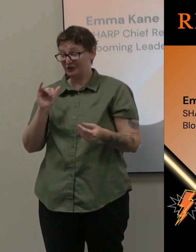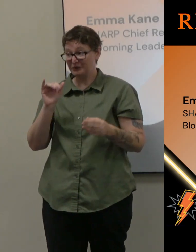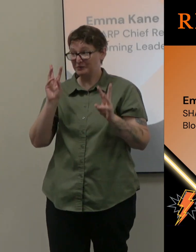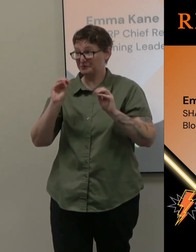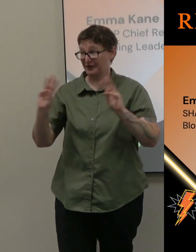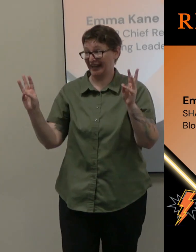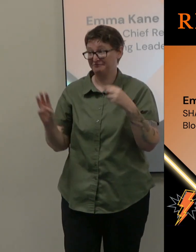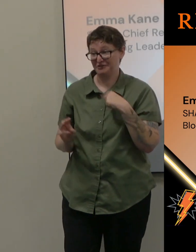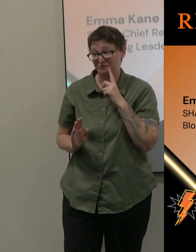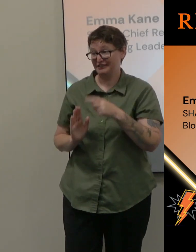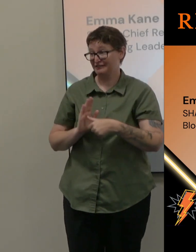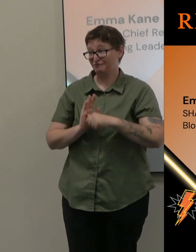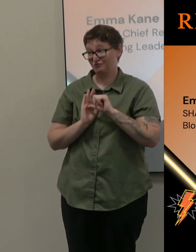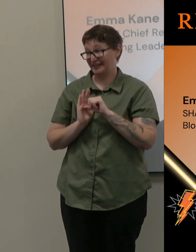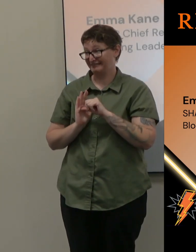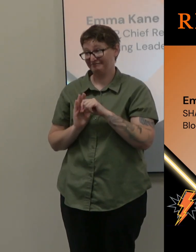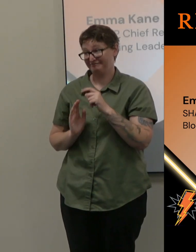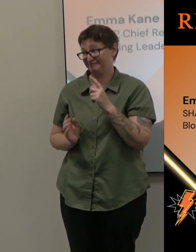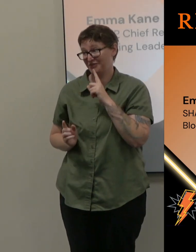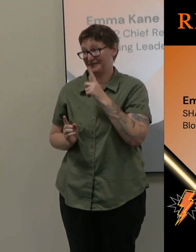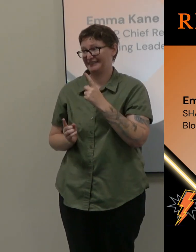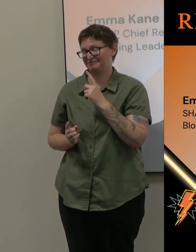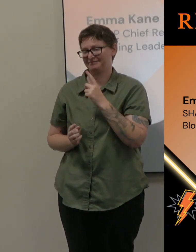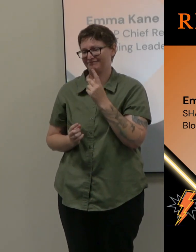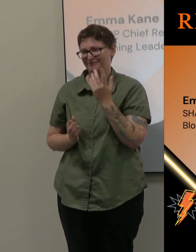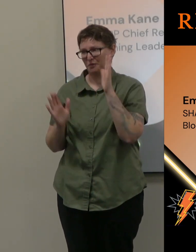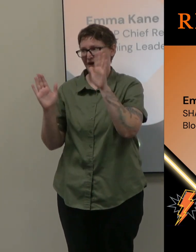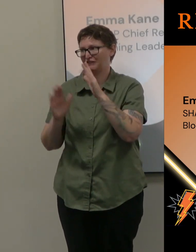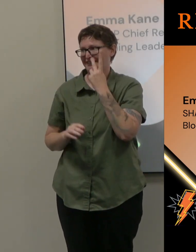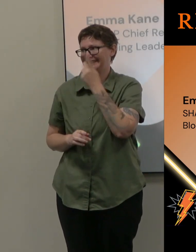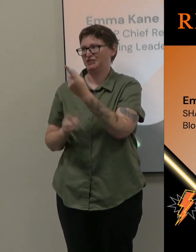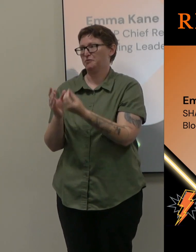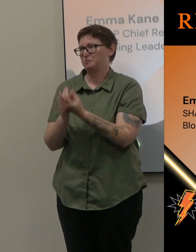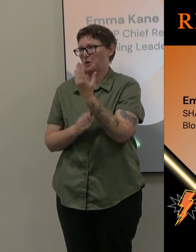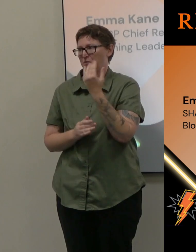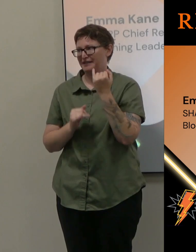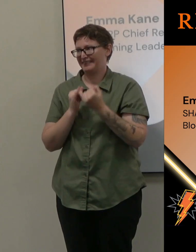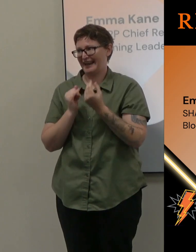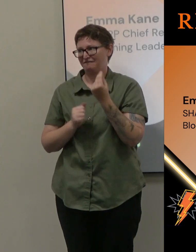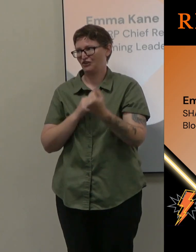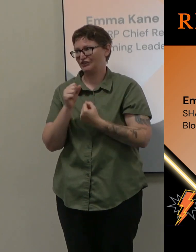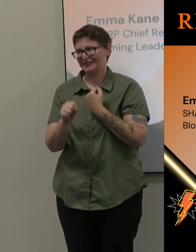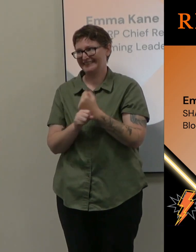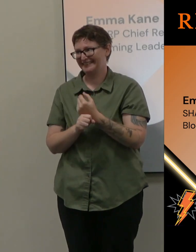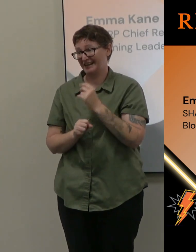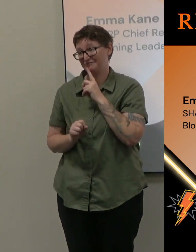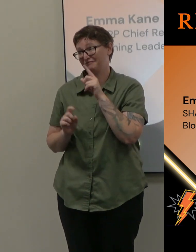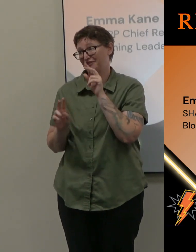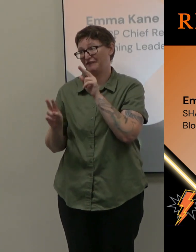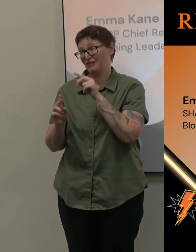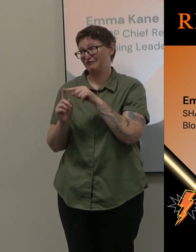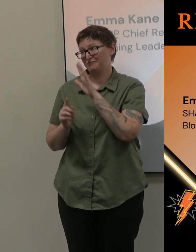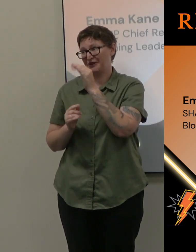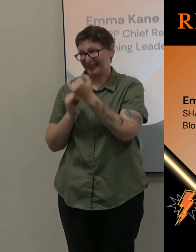nice," and gave it to me. So wow, I was really impressed with her, and it's really wonderful to see her growth in the last few years,